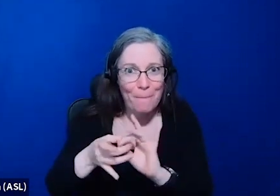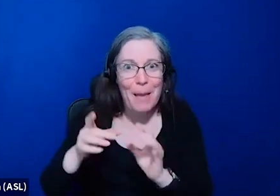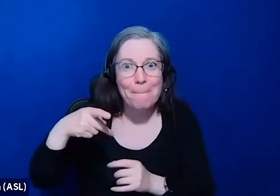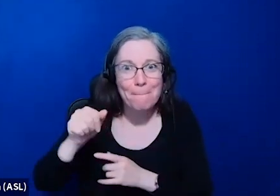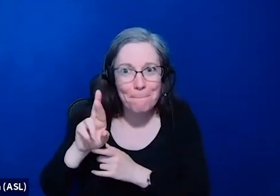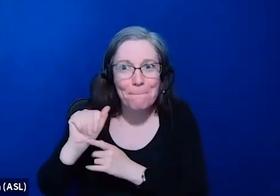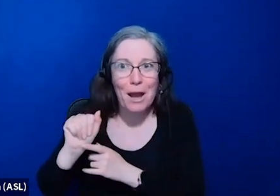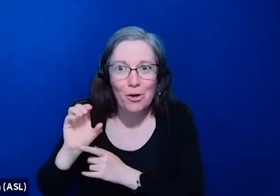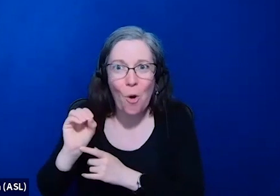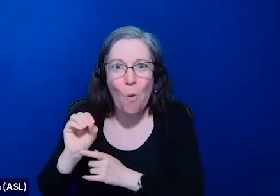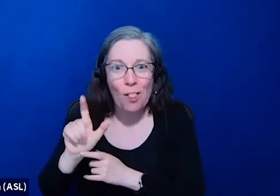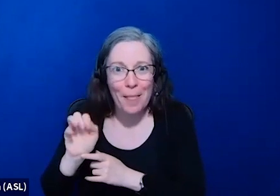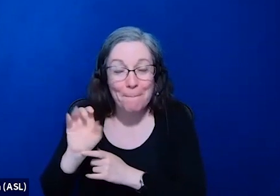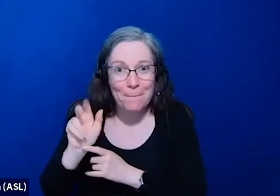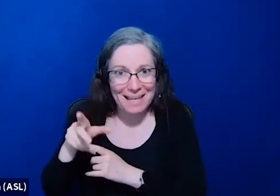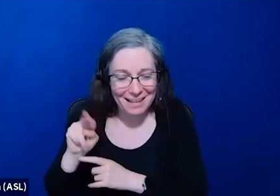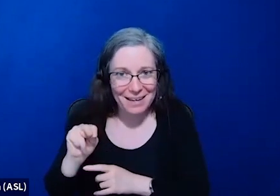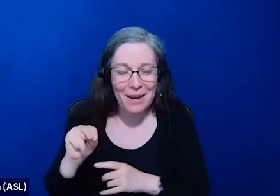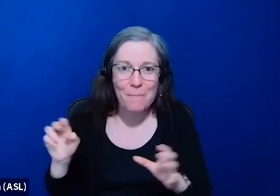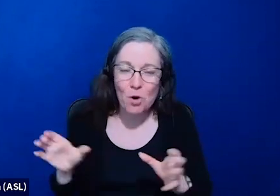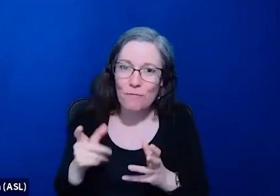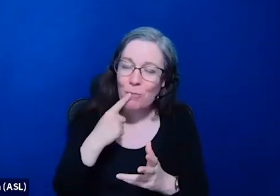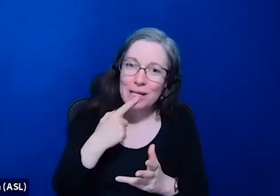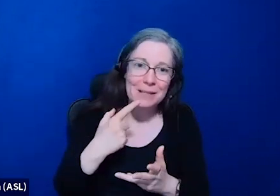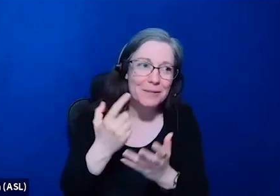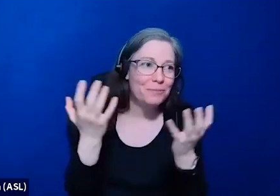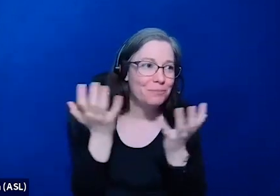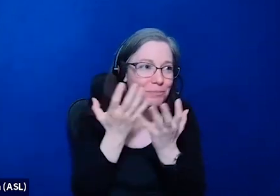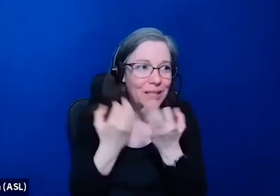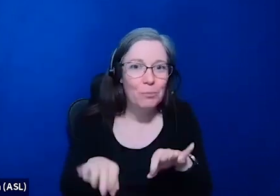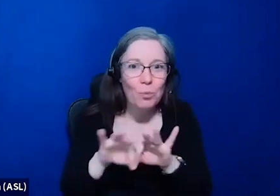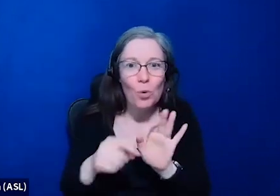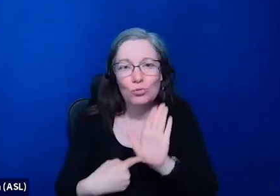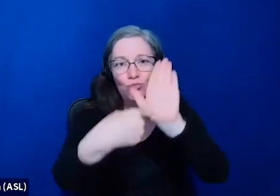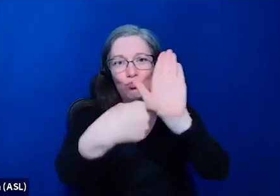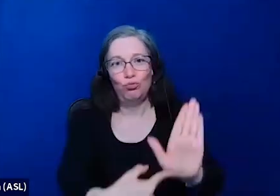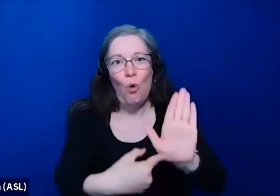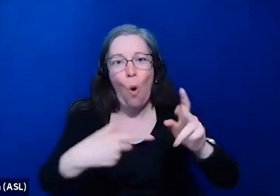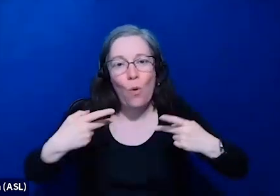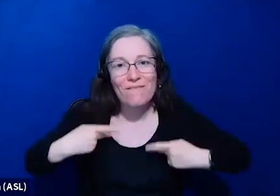in promoting the visibility of disabled bodies worldwide, so I'm very grateful for them and I'm very.